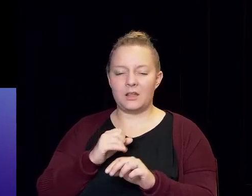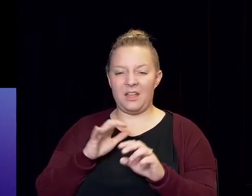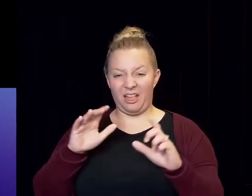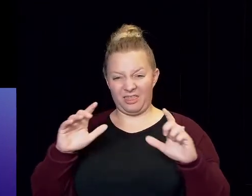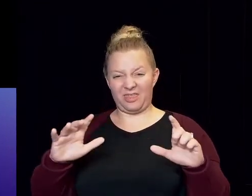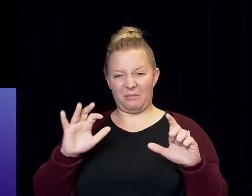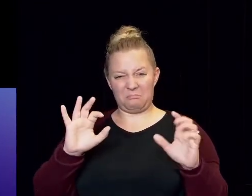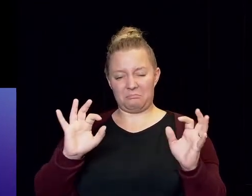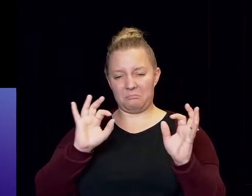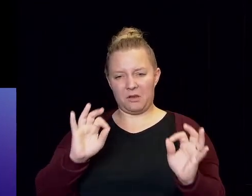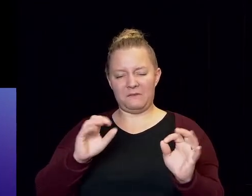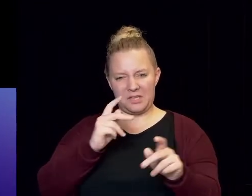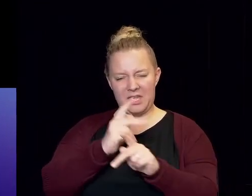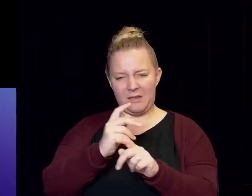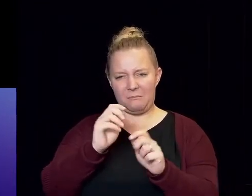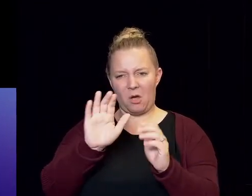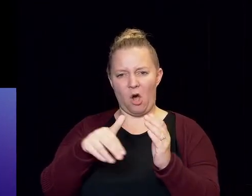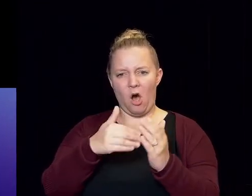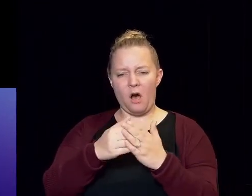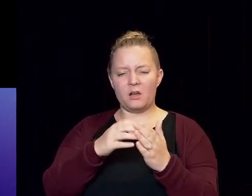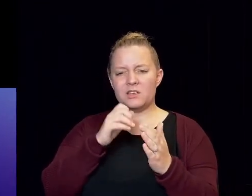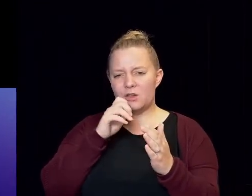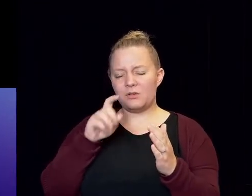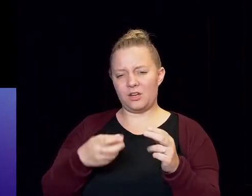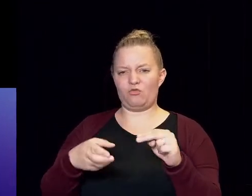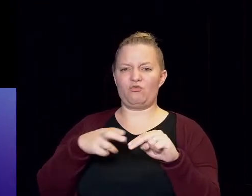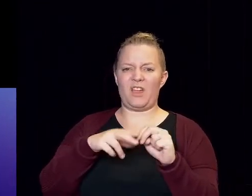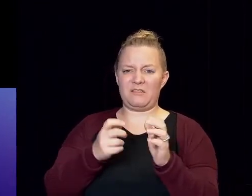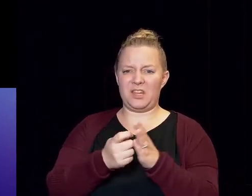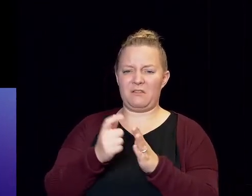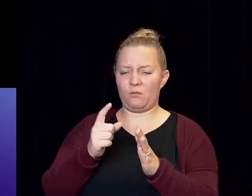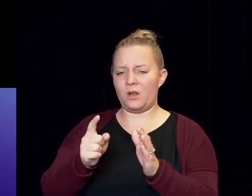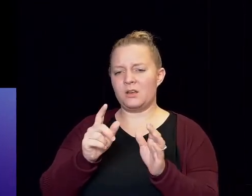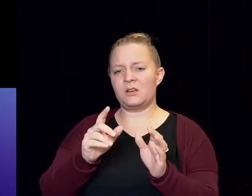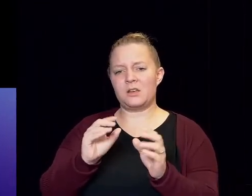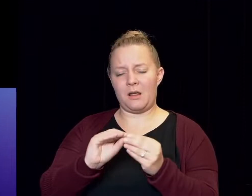keep it all. There's no need to round just to get rid of one number unless the direction say so.